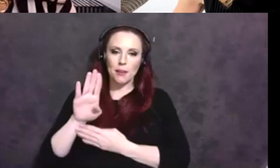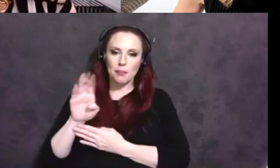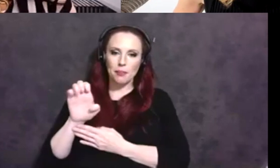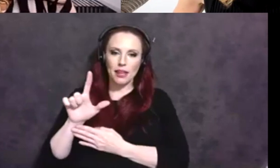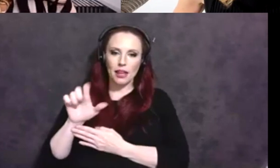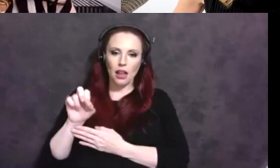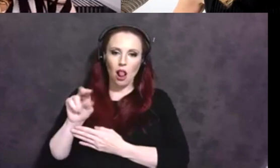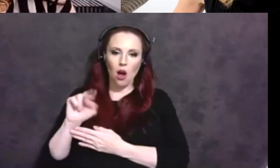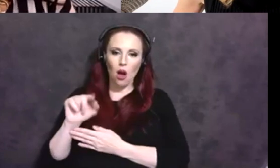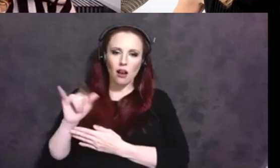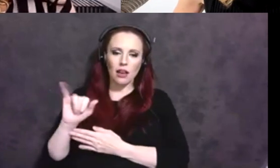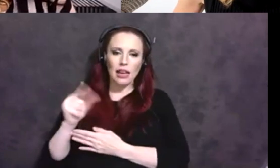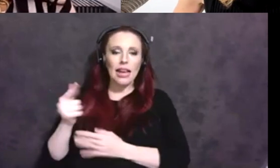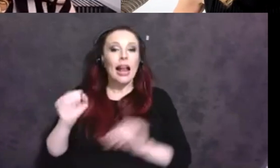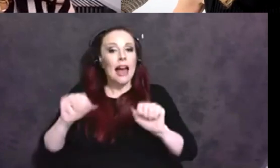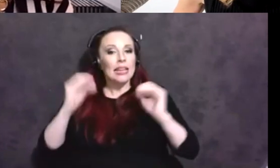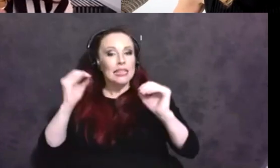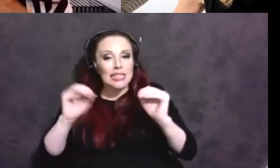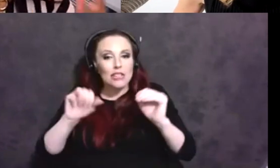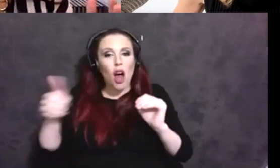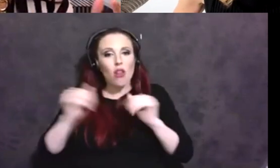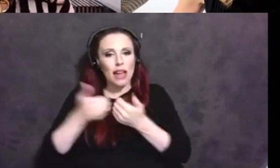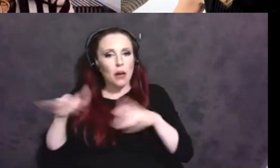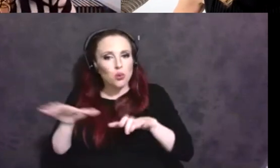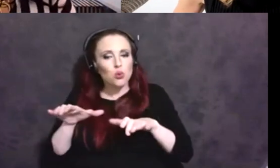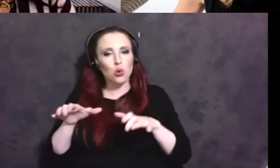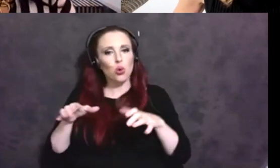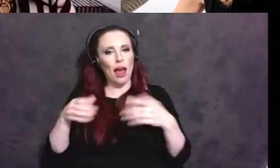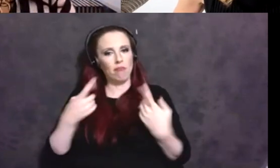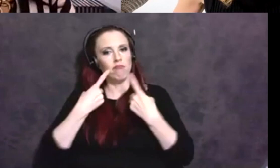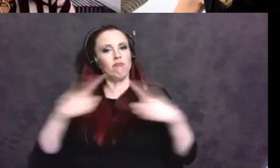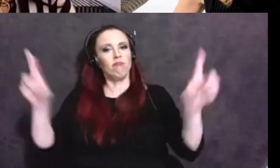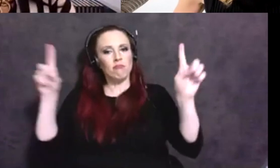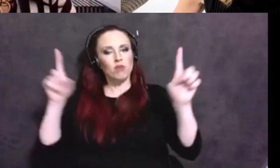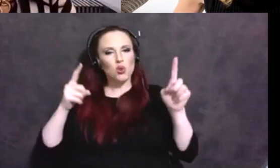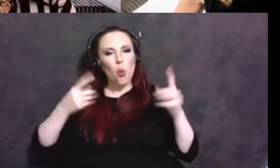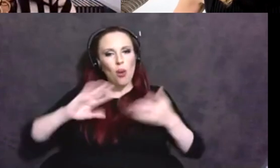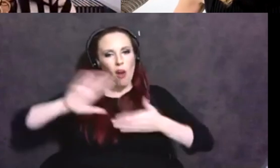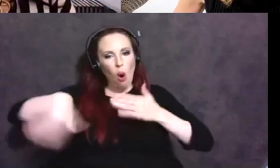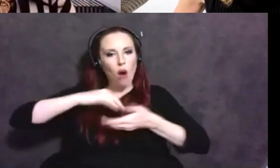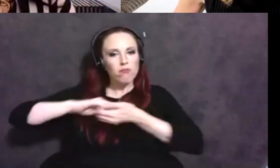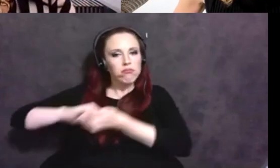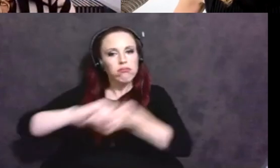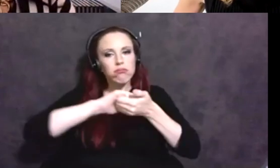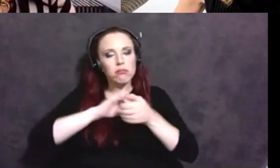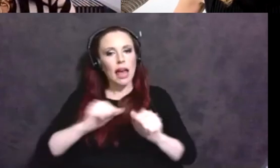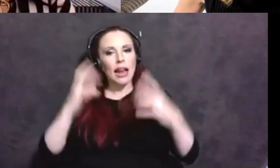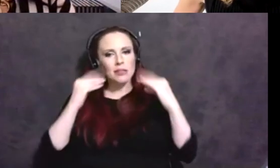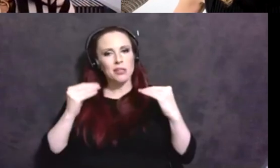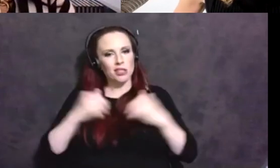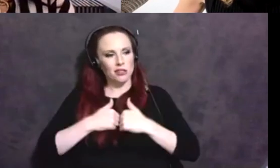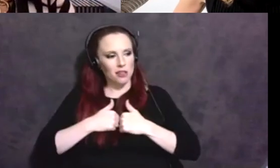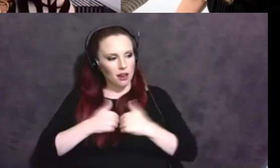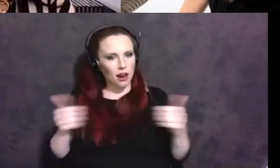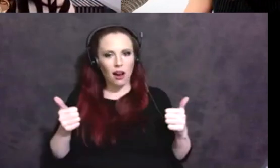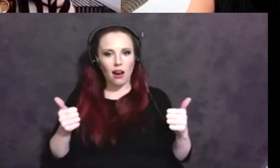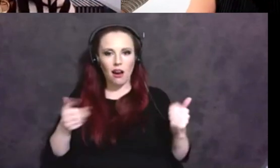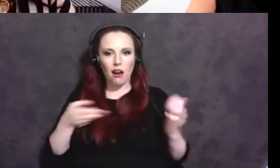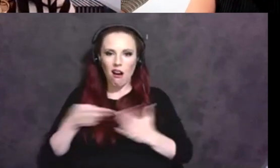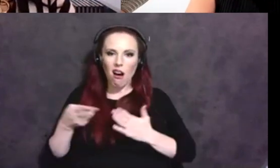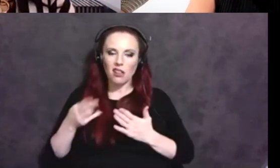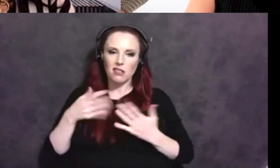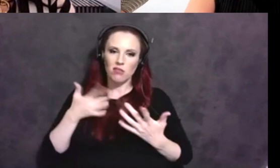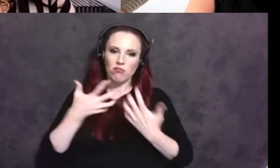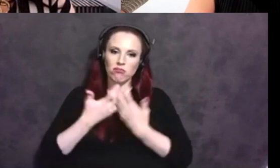as a whole. I can teach others about doing this